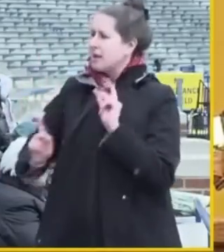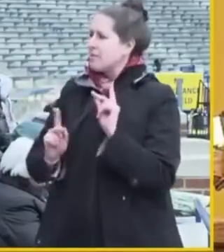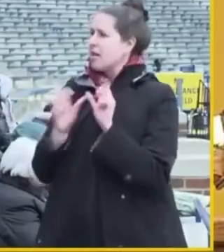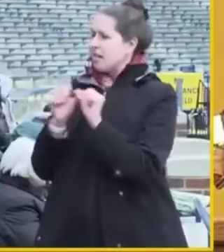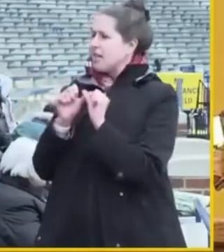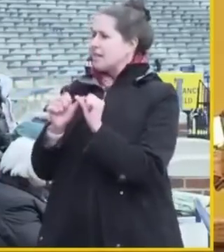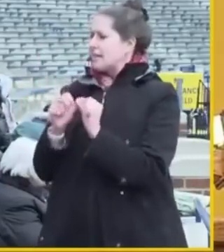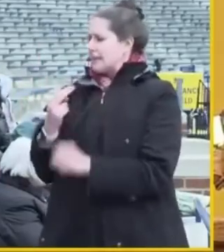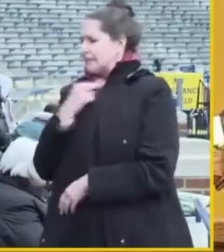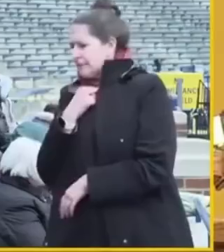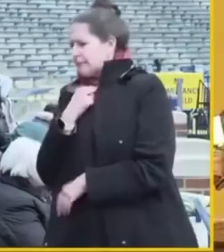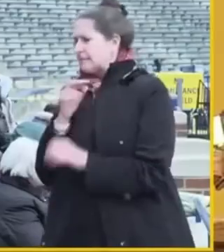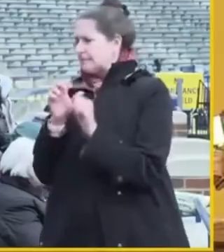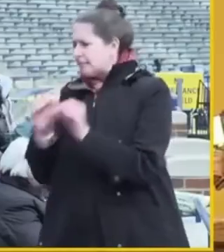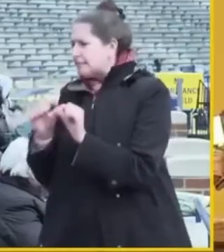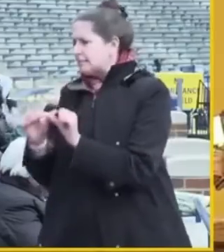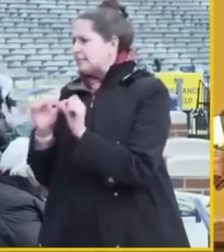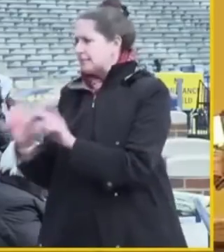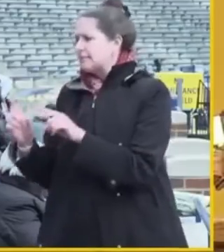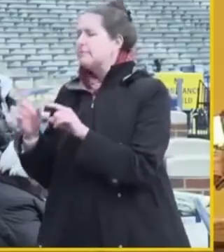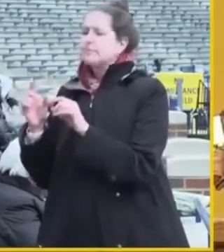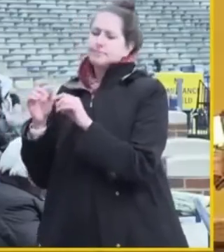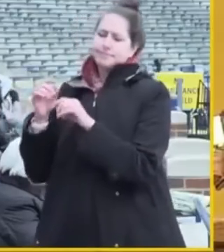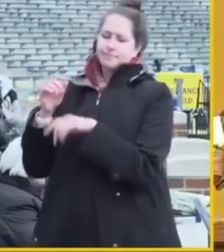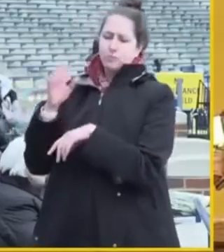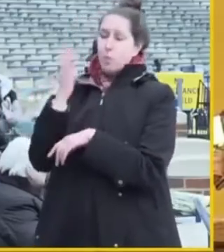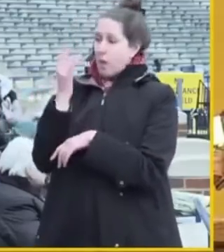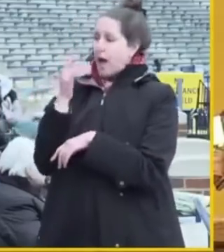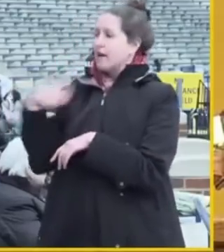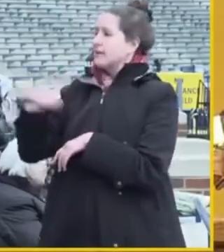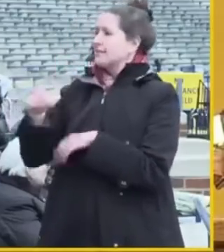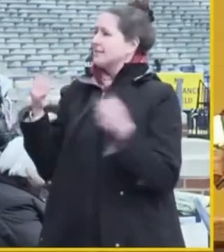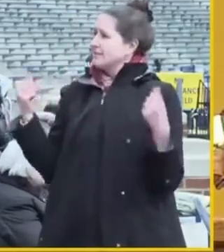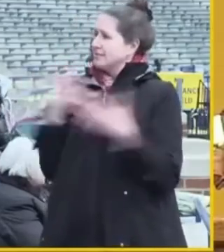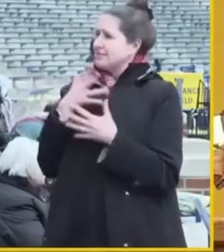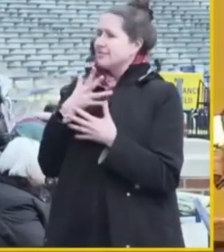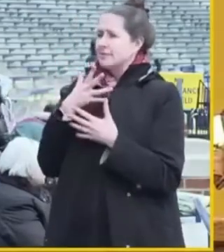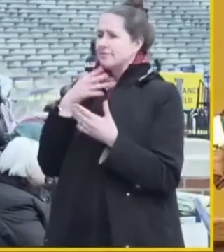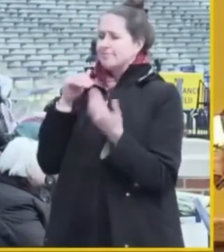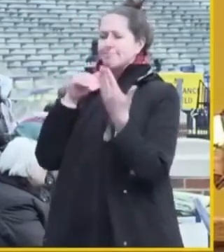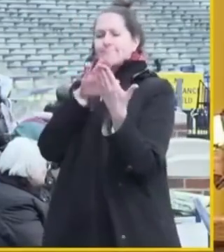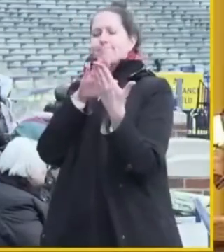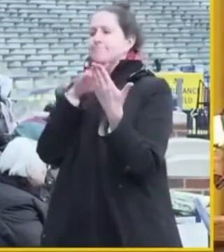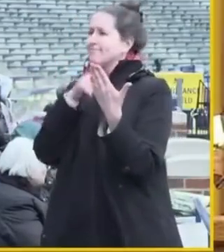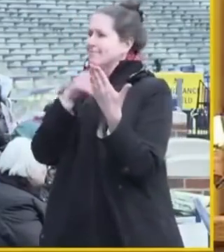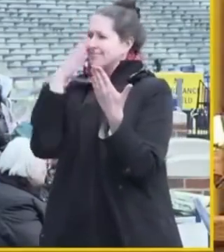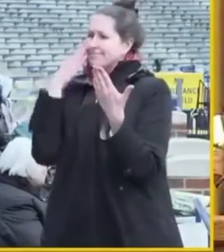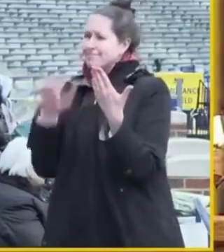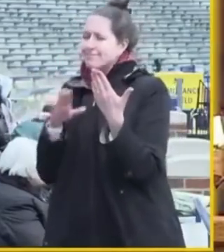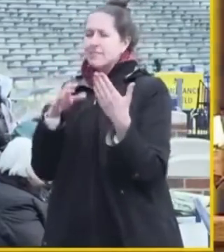simply because they're too scared to face the unknown, too scared to hurt someone's feelings,